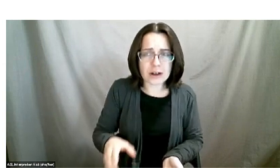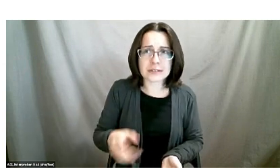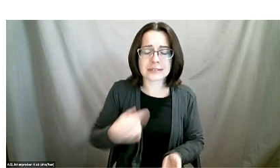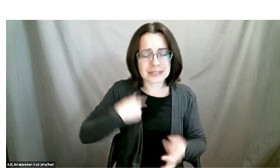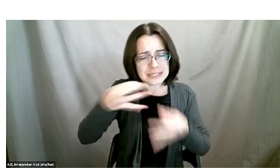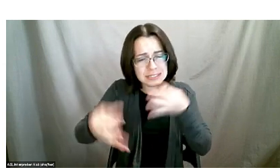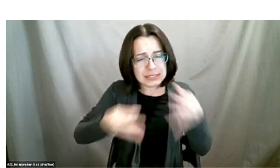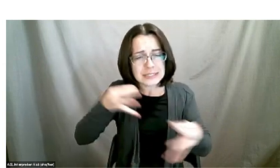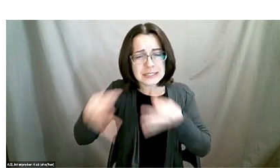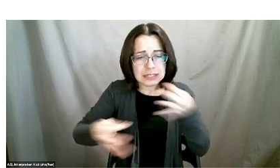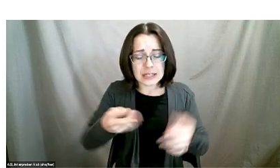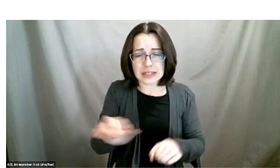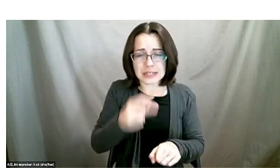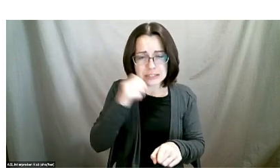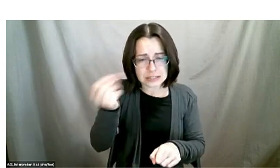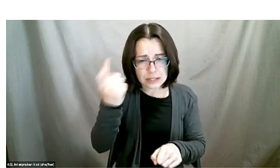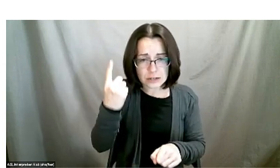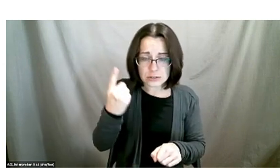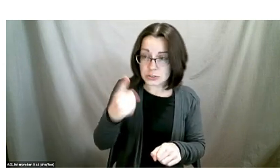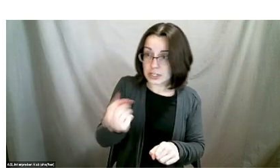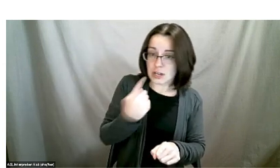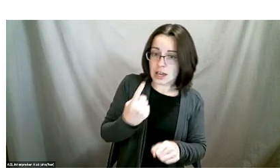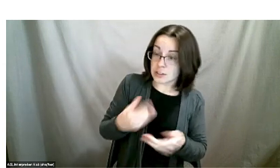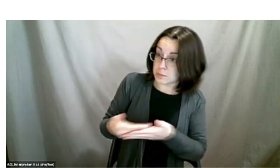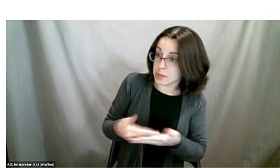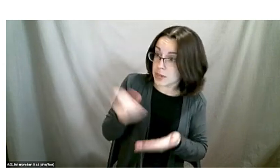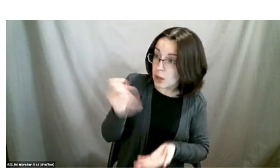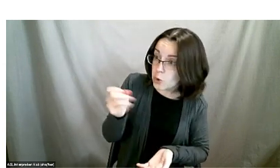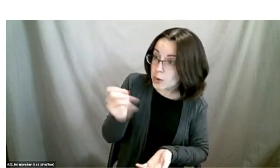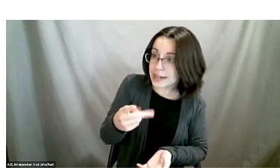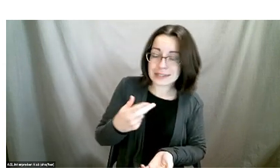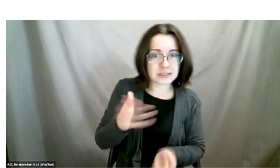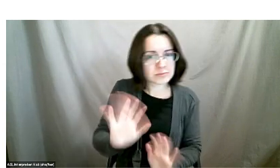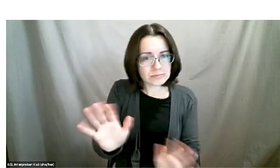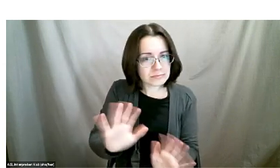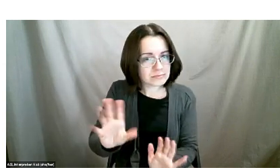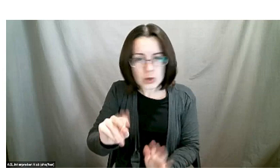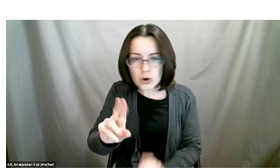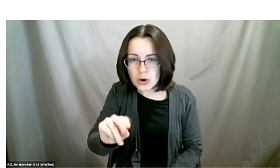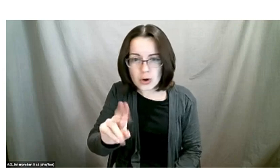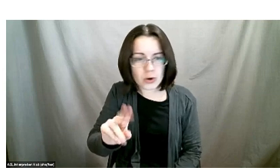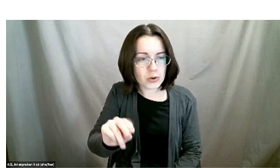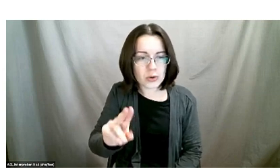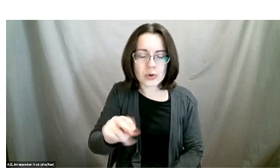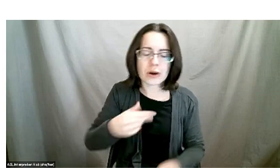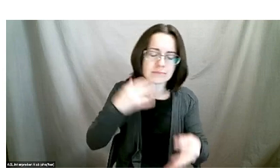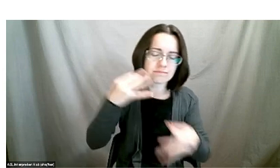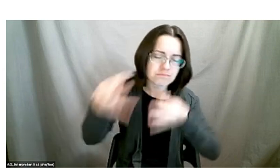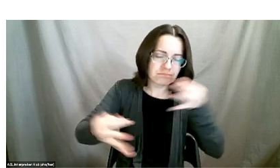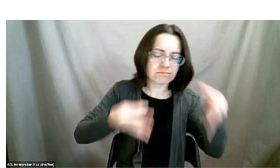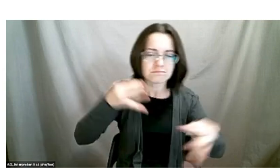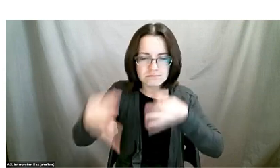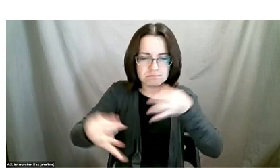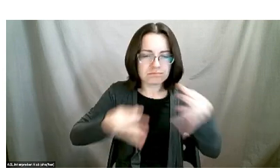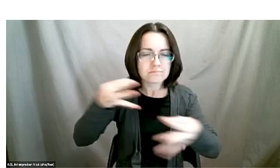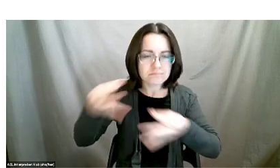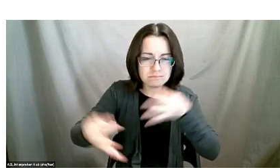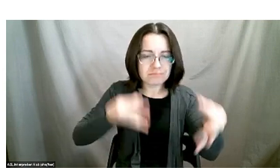well, is the baby gonna be okay? It took a long time, a lot of explanation me drawing a lot of pictures with